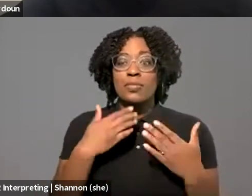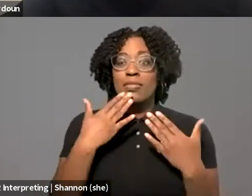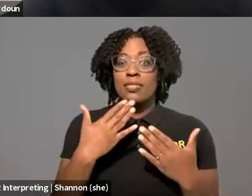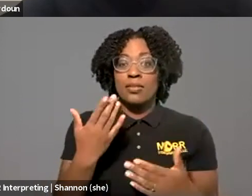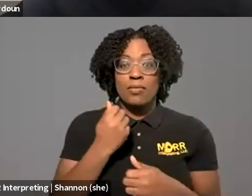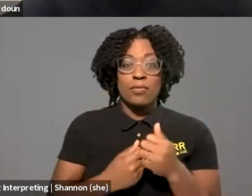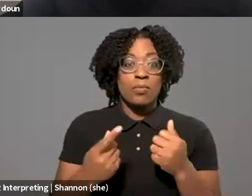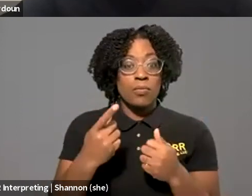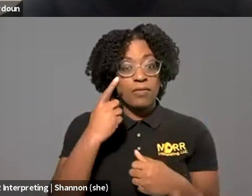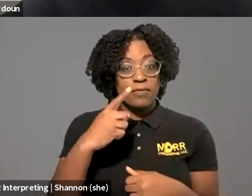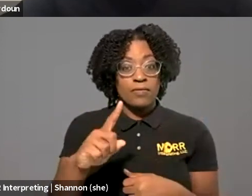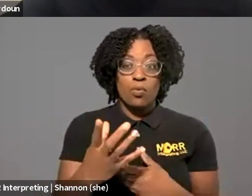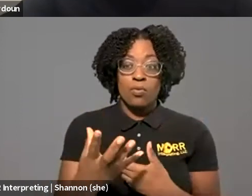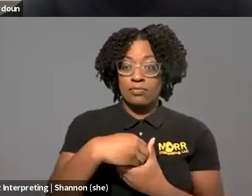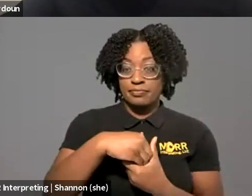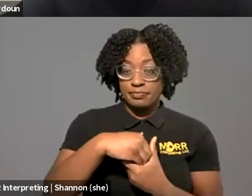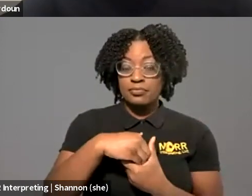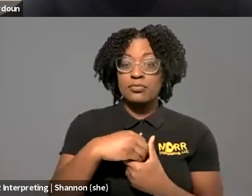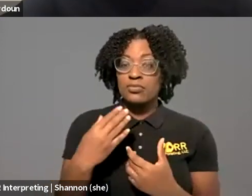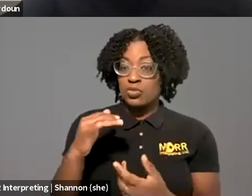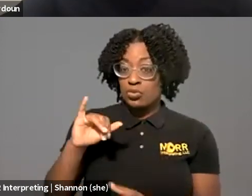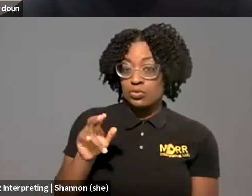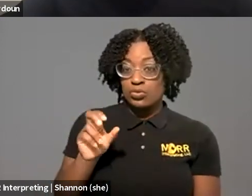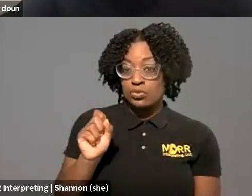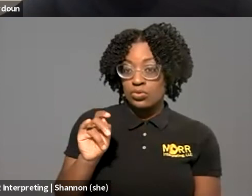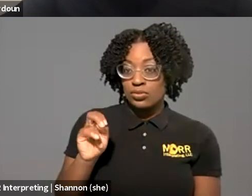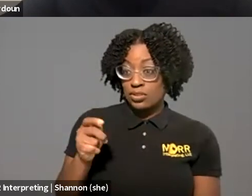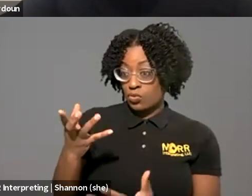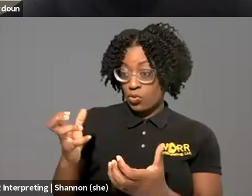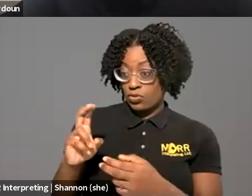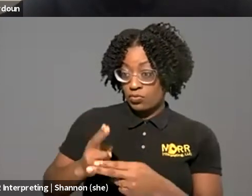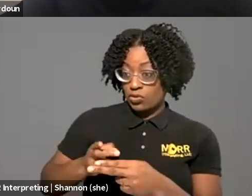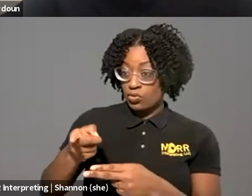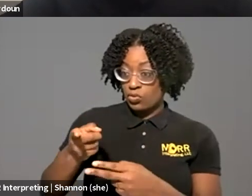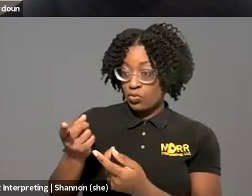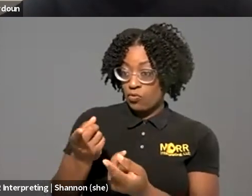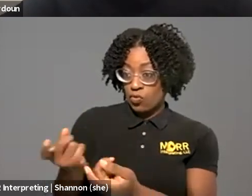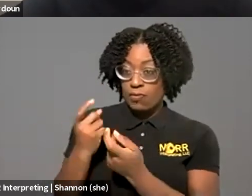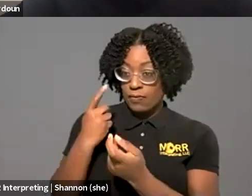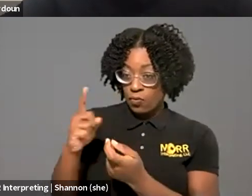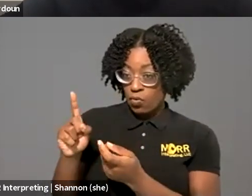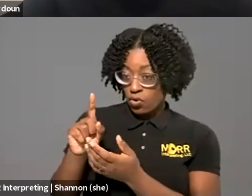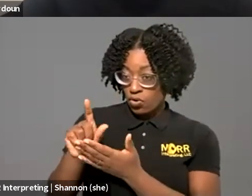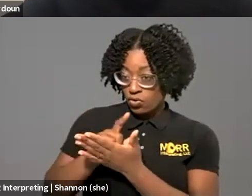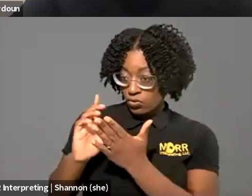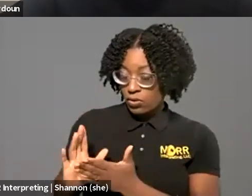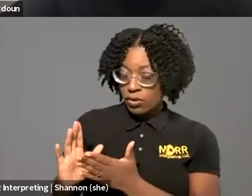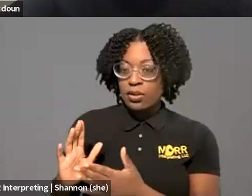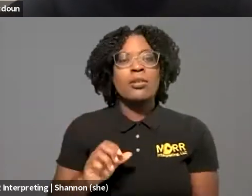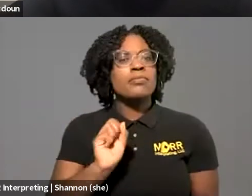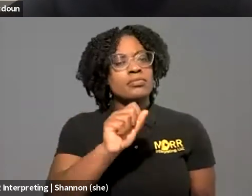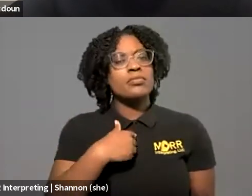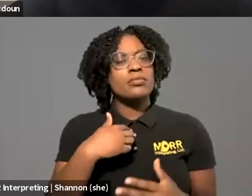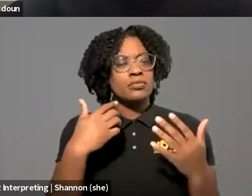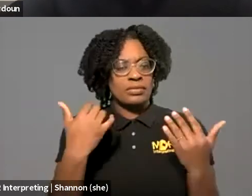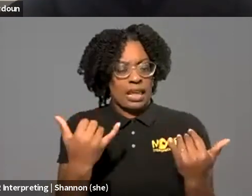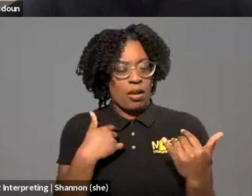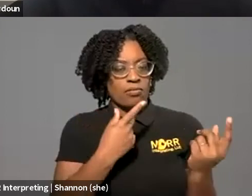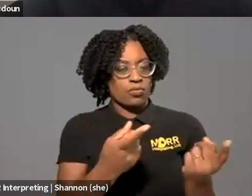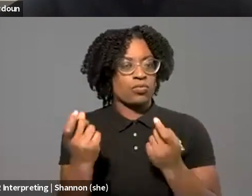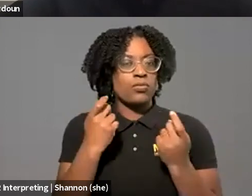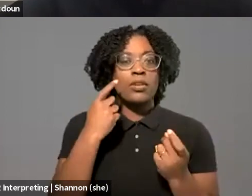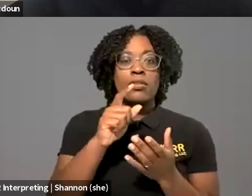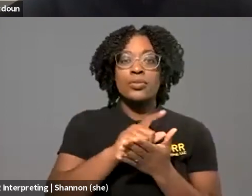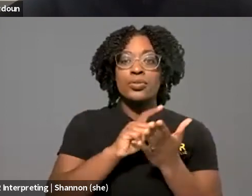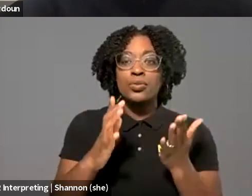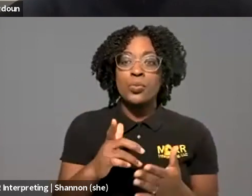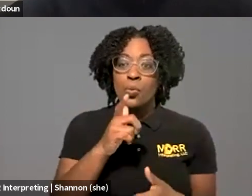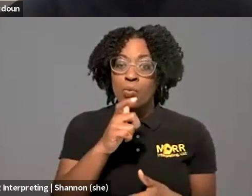I'm looking for attorneys interested in doing First Amendment defense of protestors on freedom of assembly grounds. We have the Thurgood Marshall center at Howard law school that we're hiring as soon as possible. We received a grant to hire someone interested in doing First Amendment and environmental justice as well as First Amendment litigation.